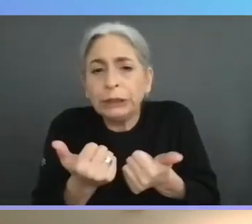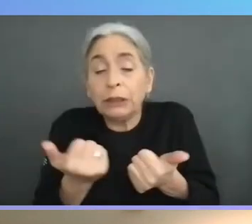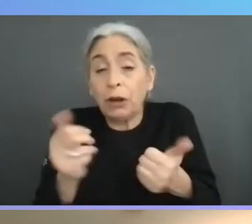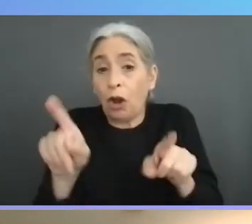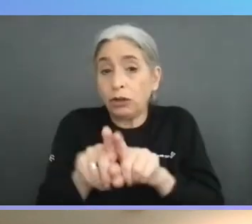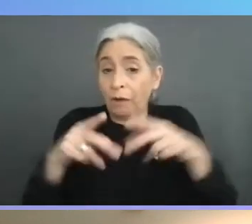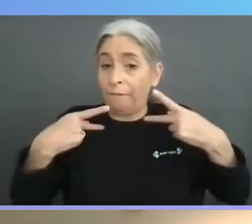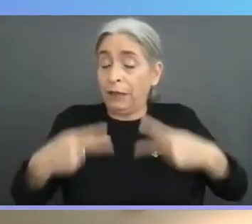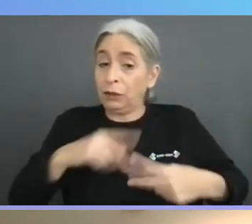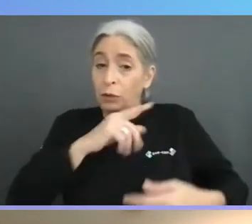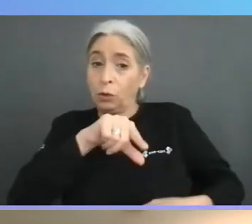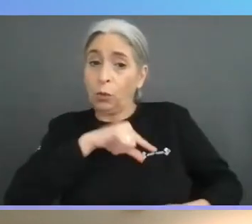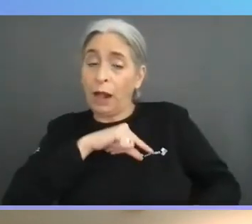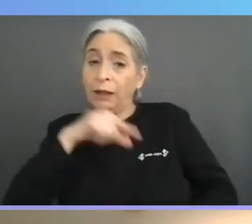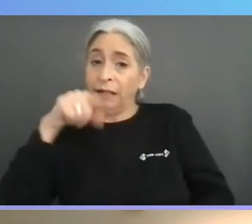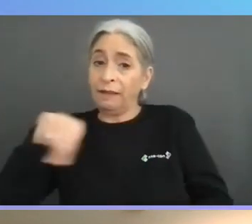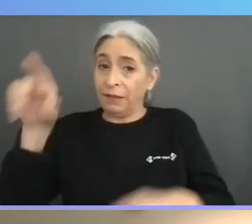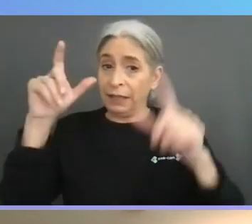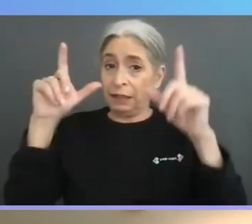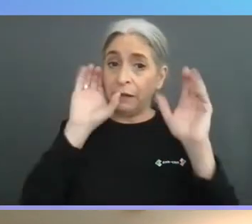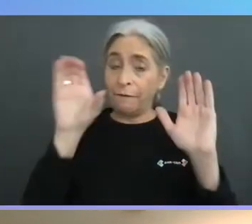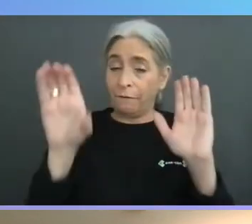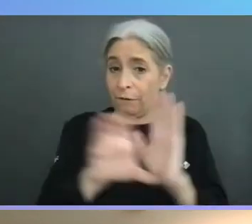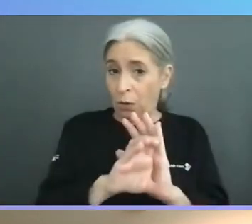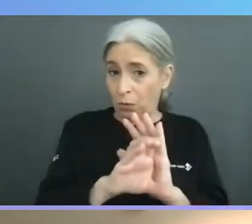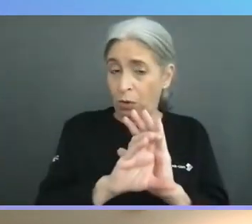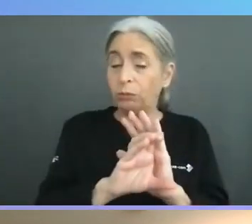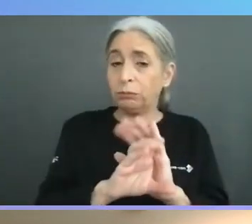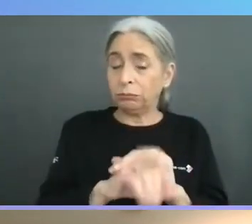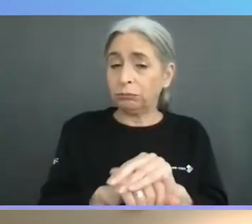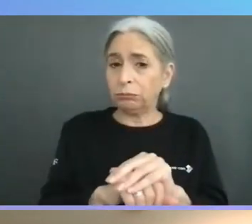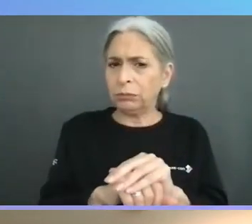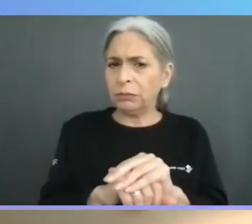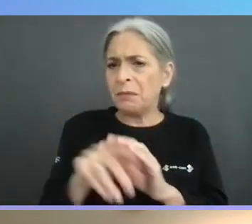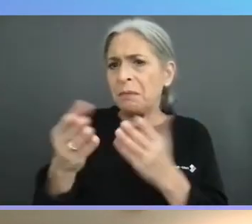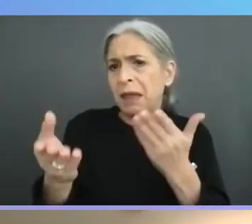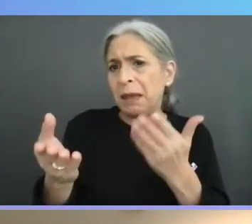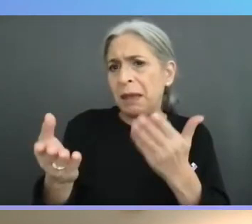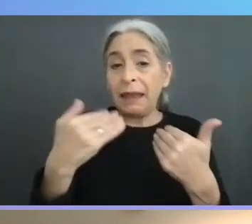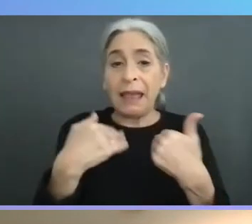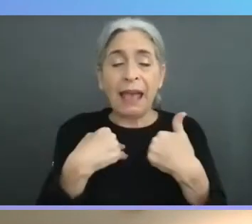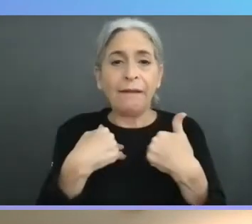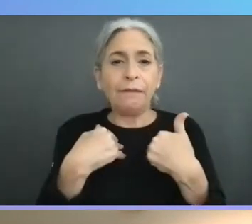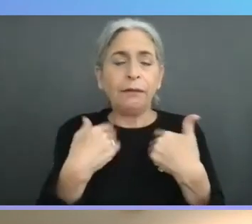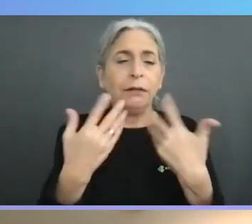quality of the photo. Um are there there terrors in the photo